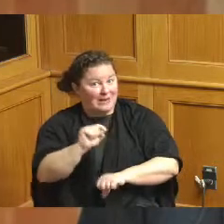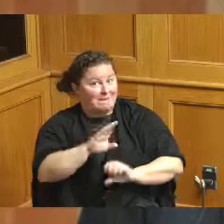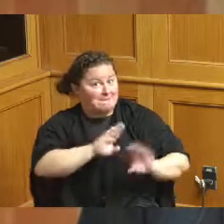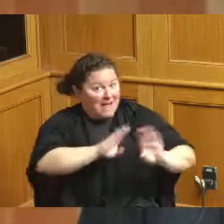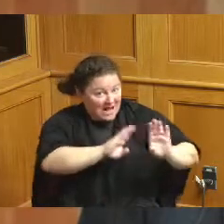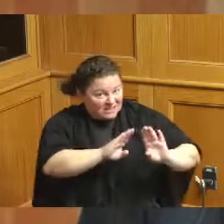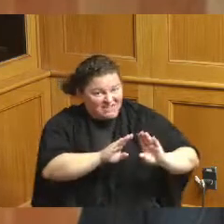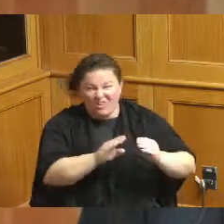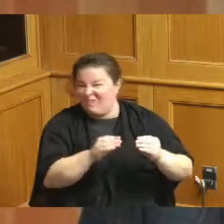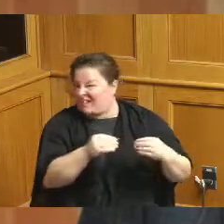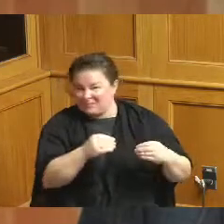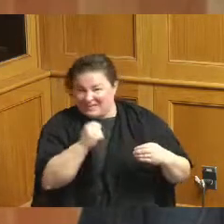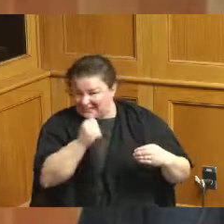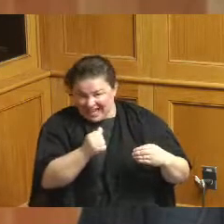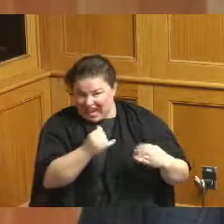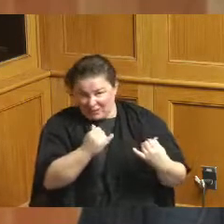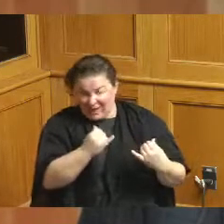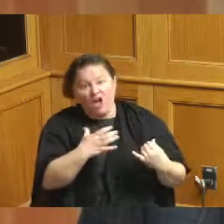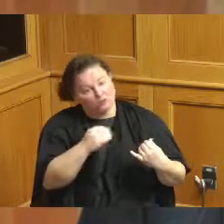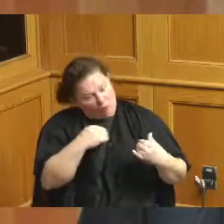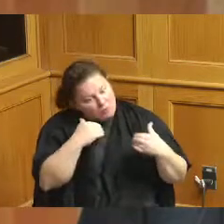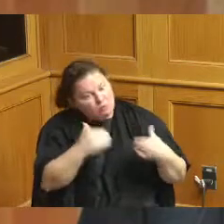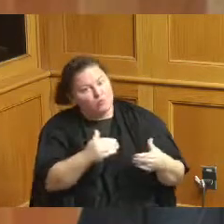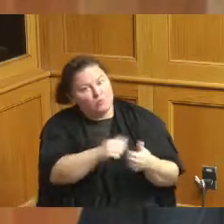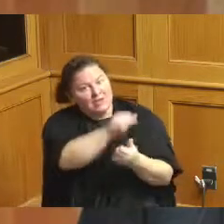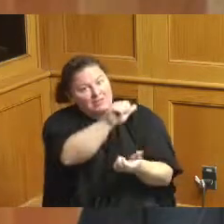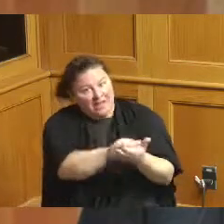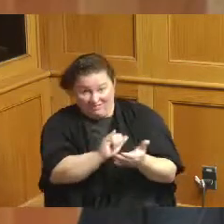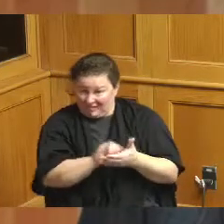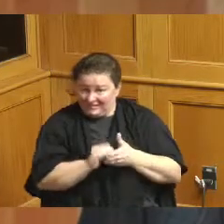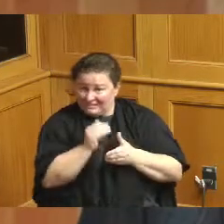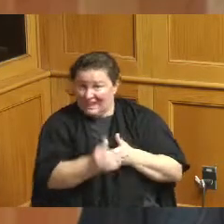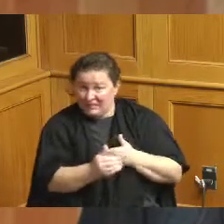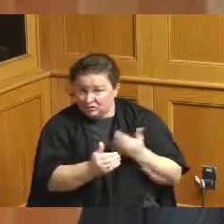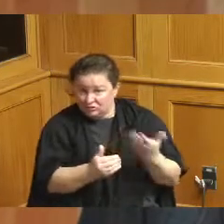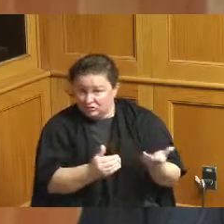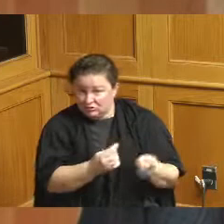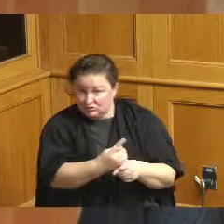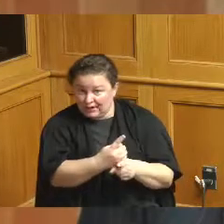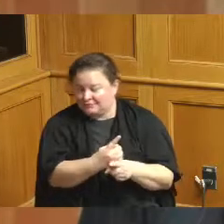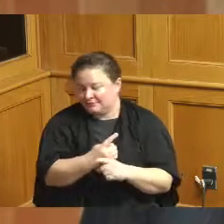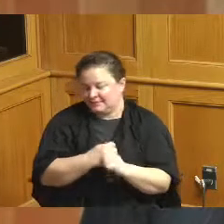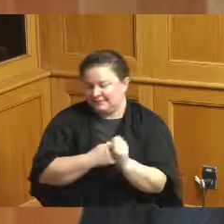to get that rolling that would be the next thing to go anyway yes okay and that's correct then